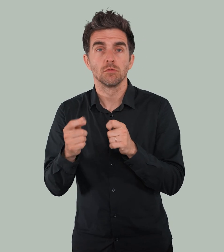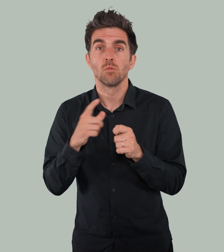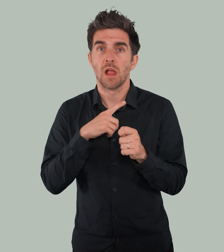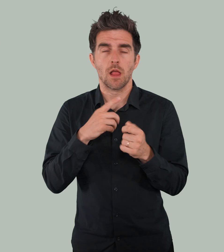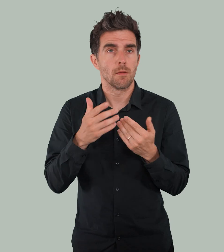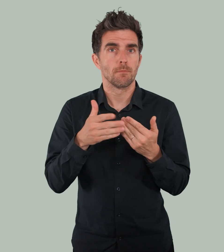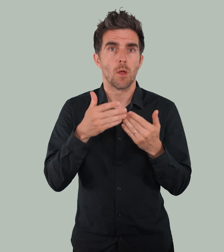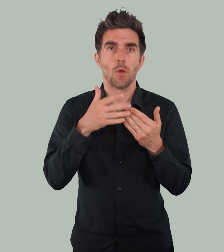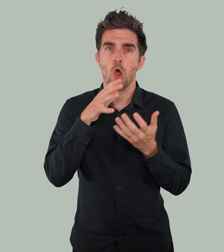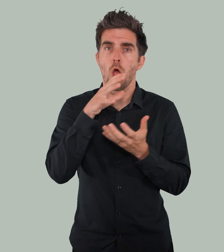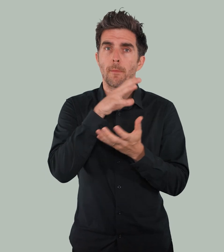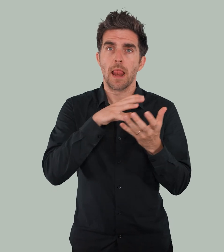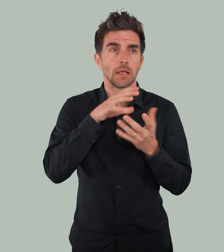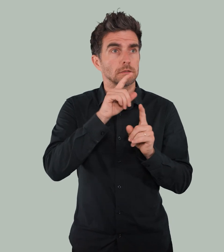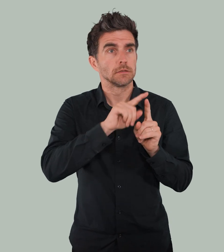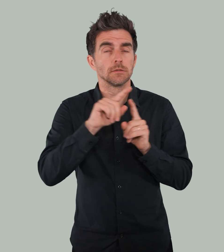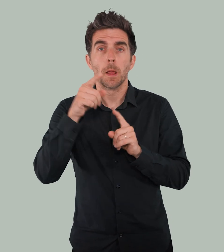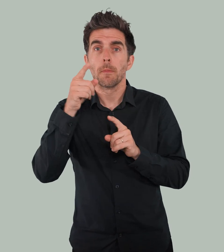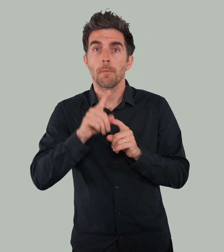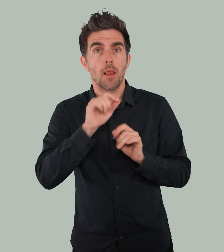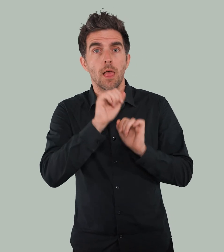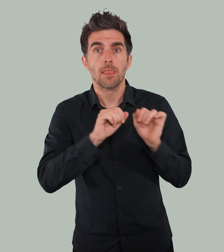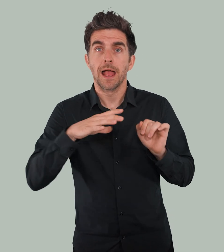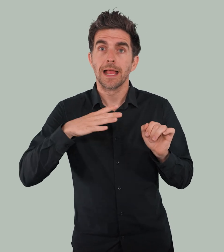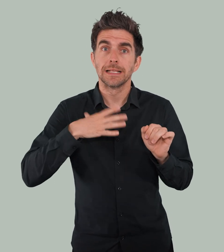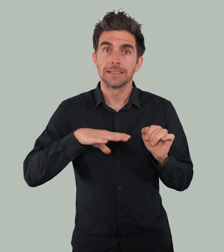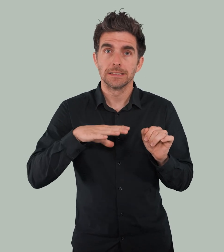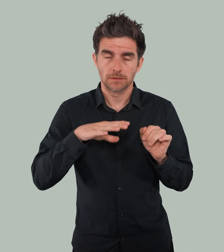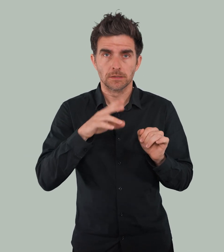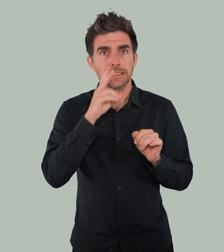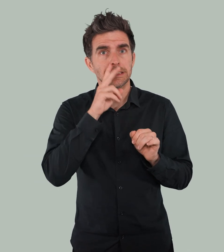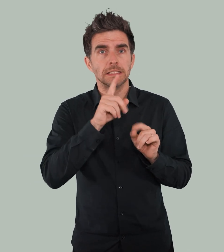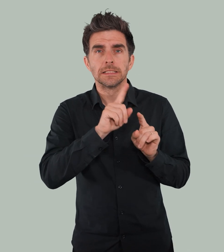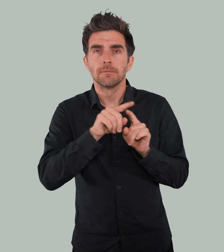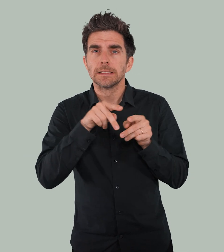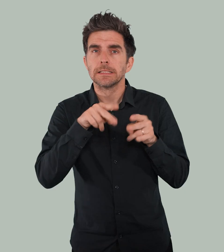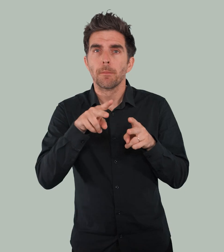characterised by increasing complexity in people’s needs, shifts in the types